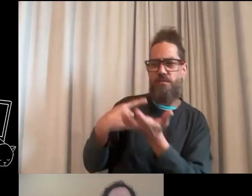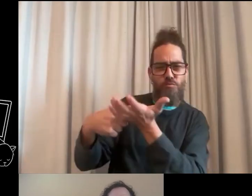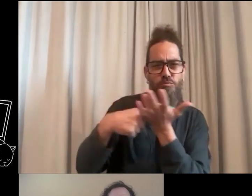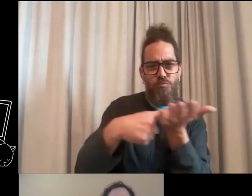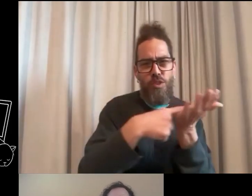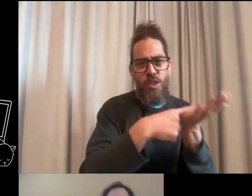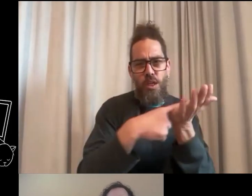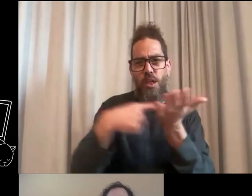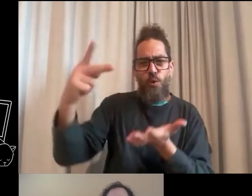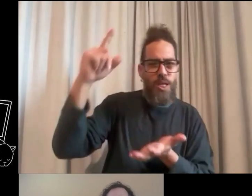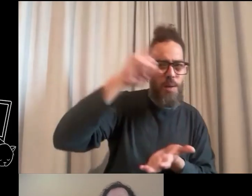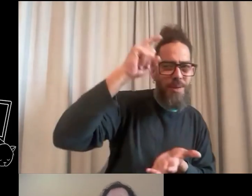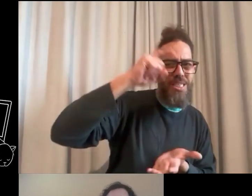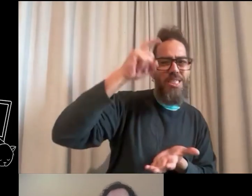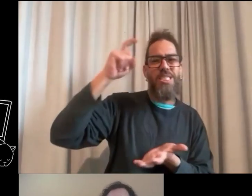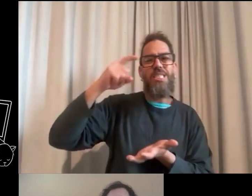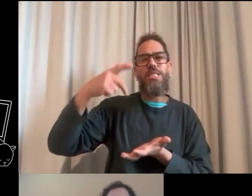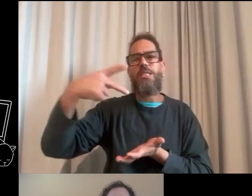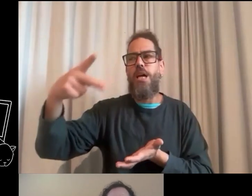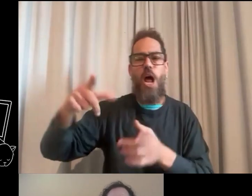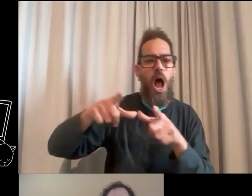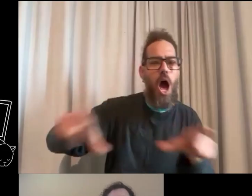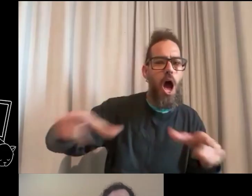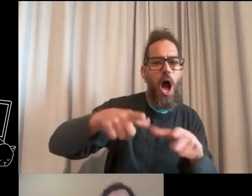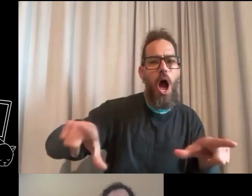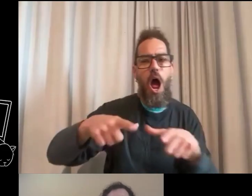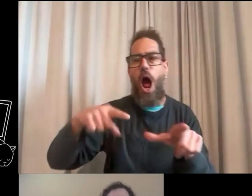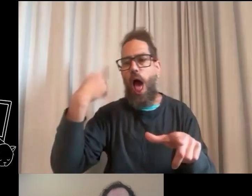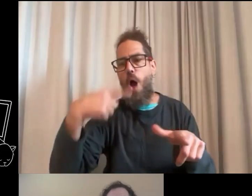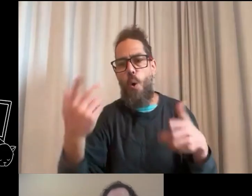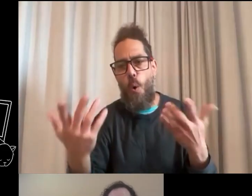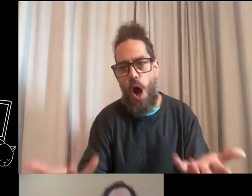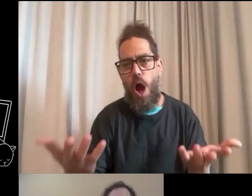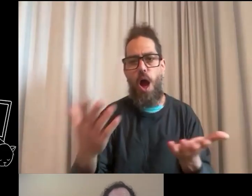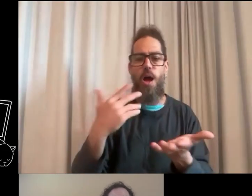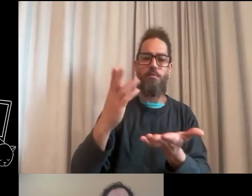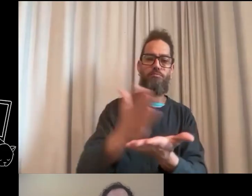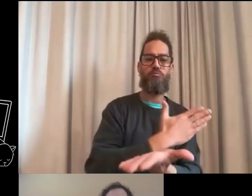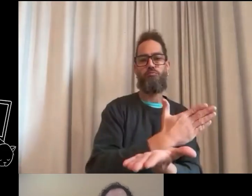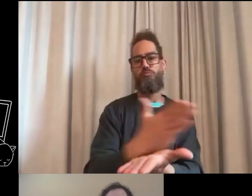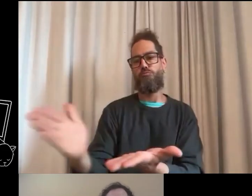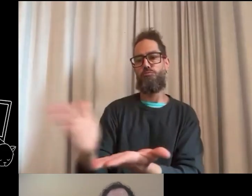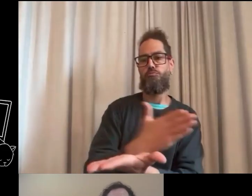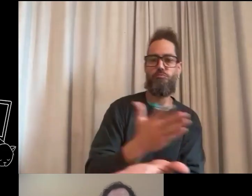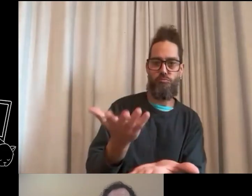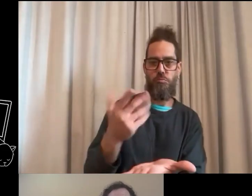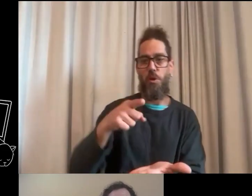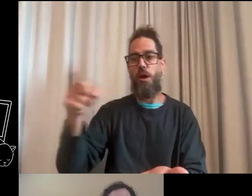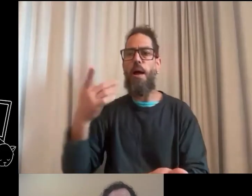discover the existing competency levels, the understanding levels, the language levels. And then we make sure we present information